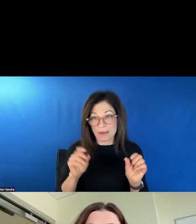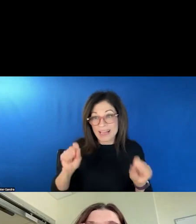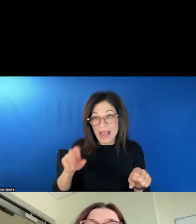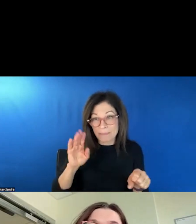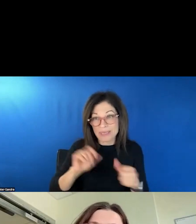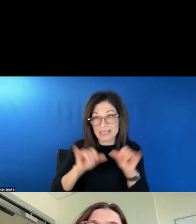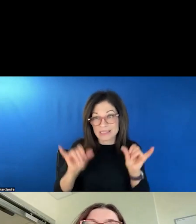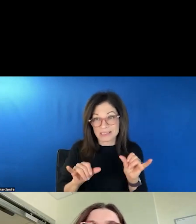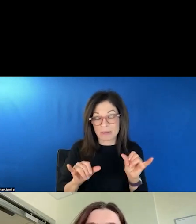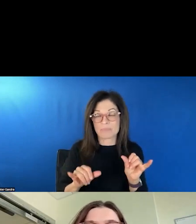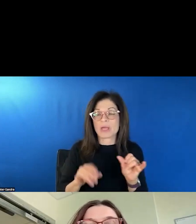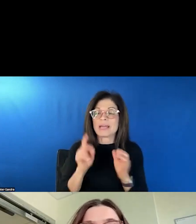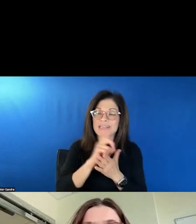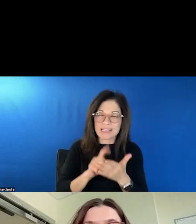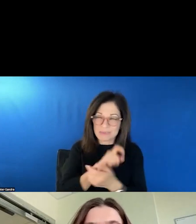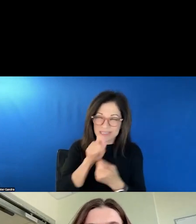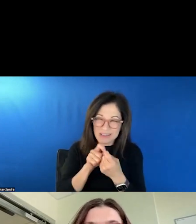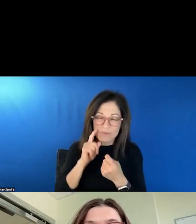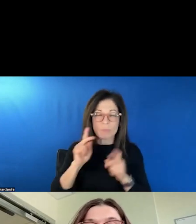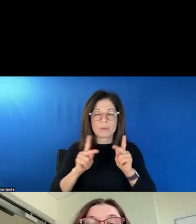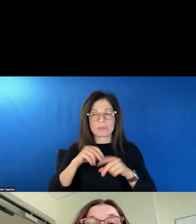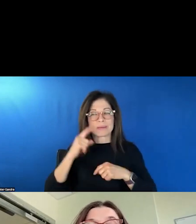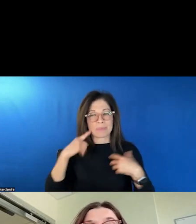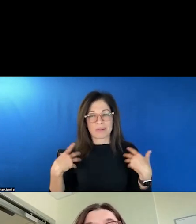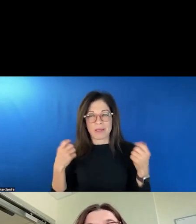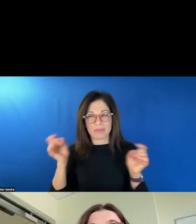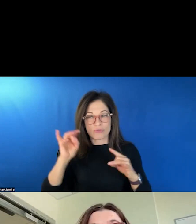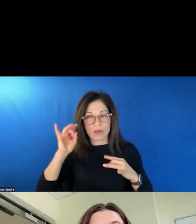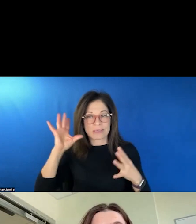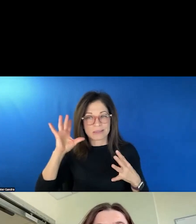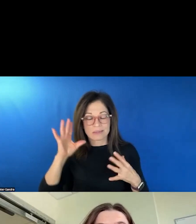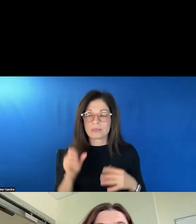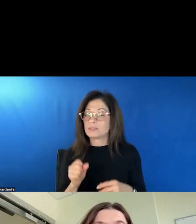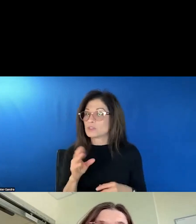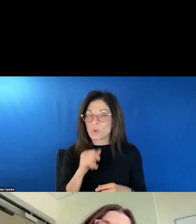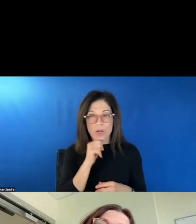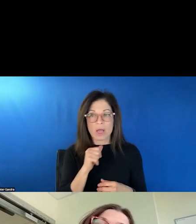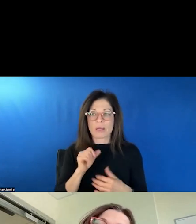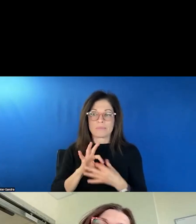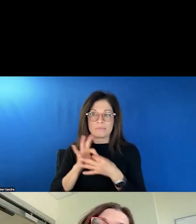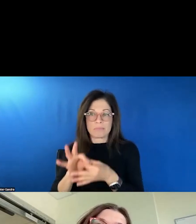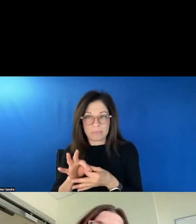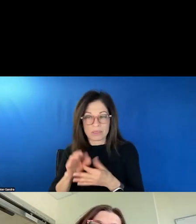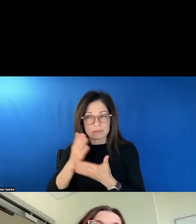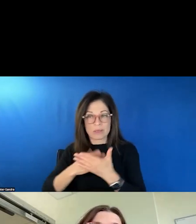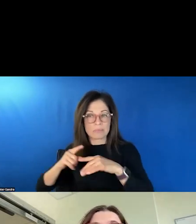DESIGNED SPECIFICALLY FOR PEOPLE IN MENTAL HEALTH CRISIS SO WE ARE NOT PIGGY BACKING ON A SYSTEM THAT IS DESIGNED FOR A